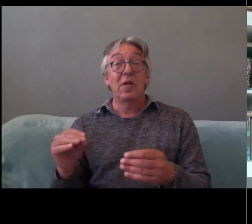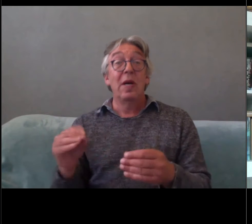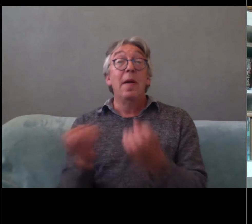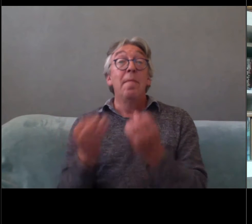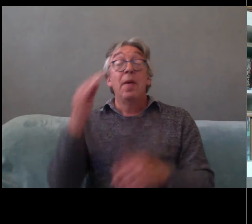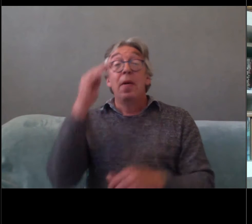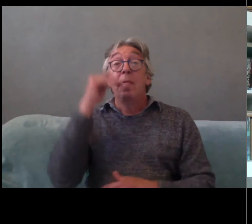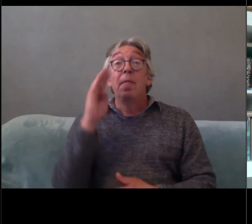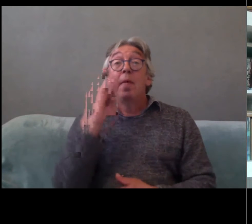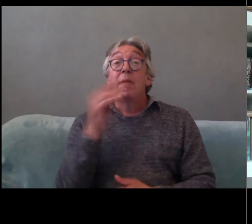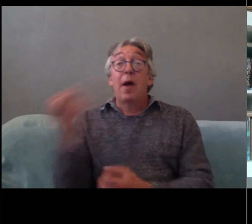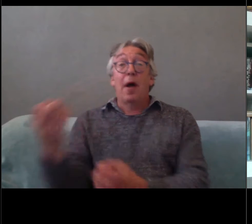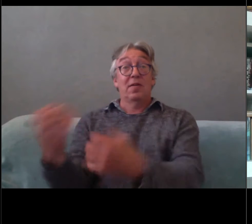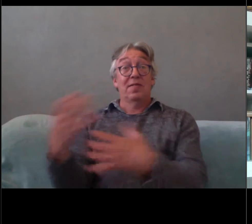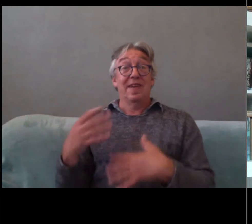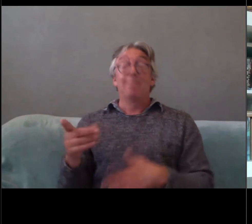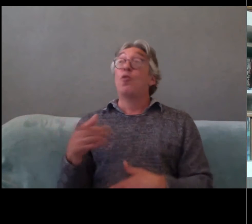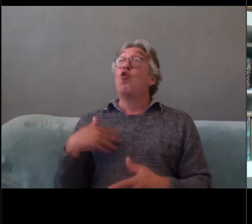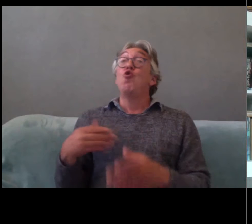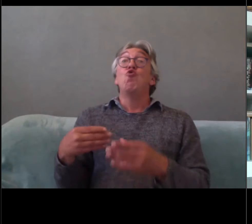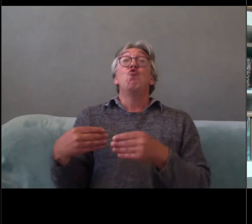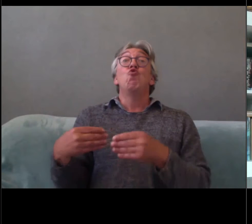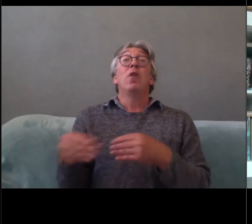when we're talking about the European funds.